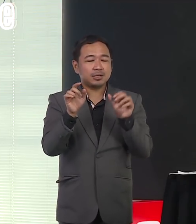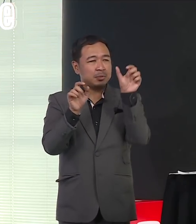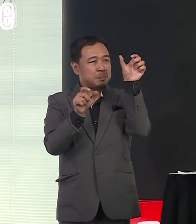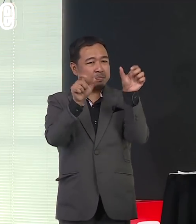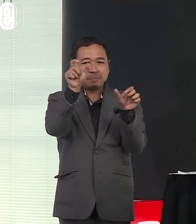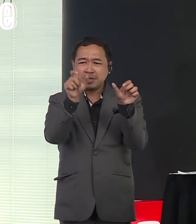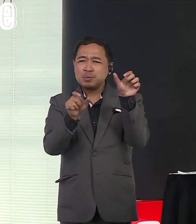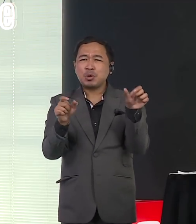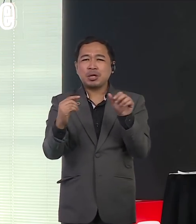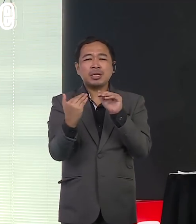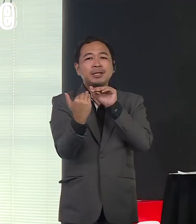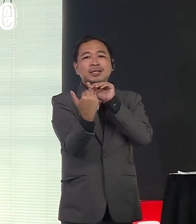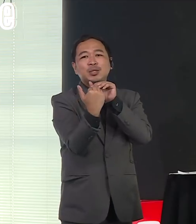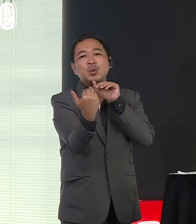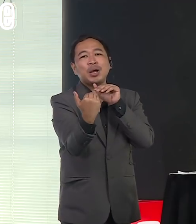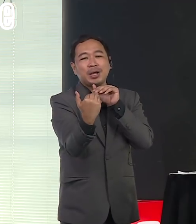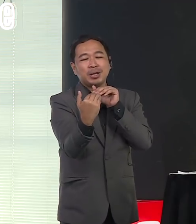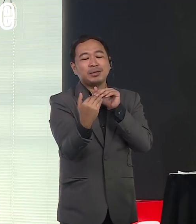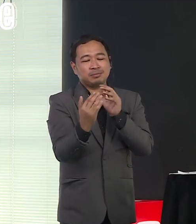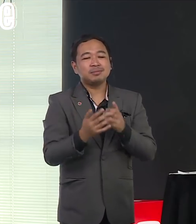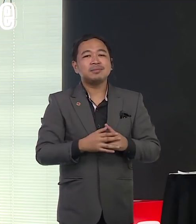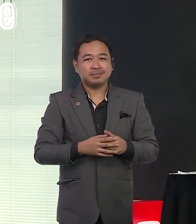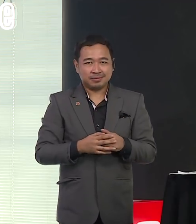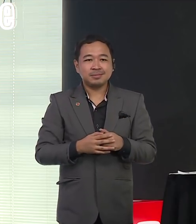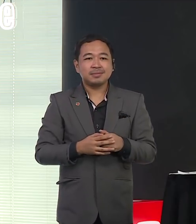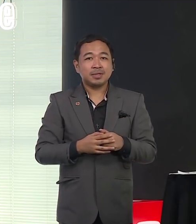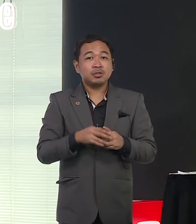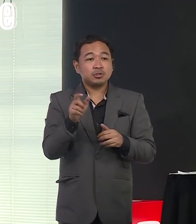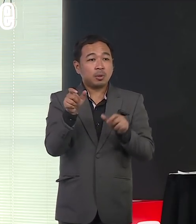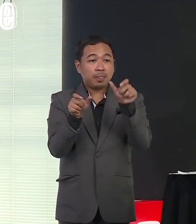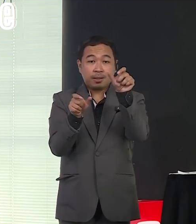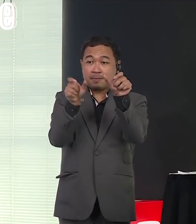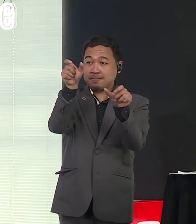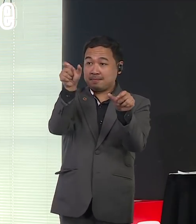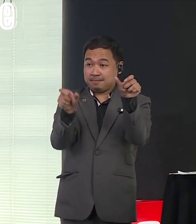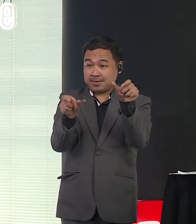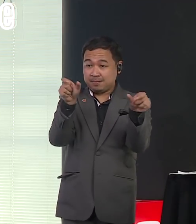Ewe -- YouTubeers, they express themselves to the growth. They are ordinary people, not actress